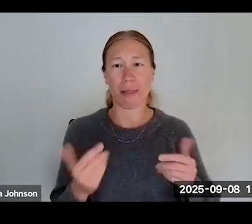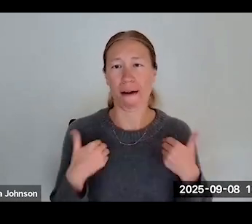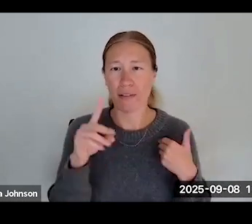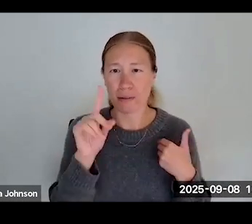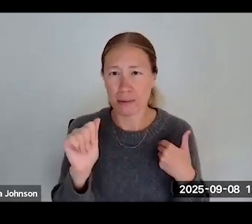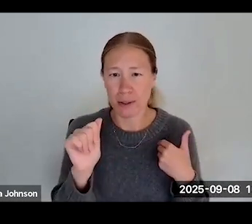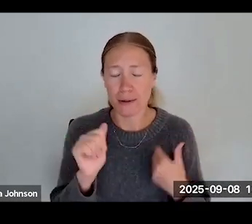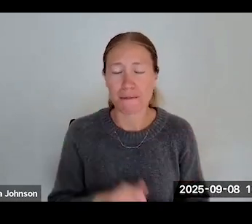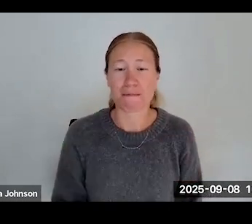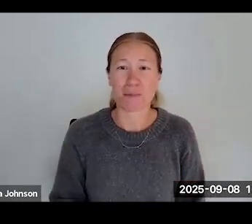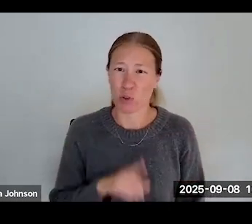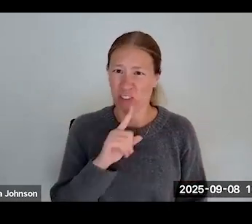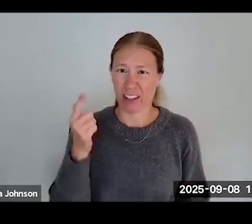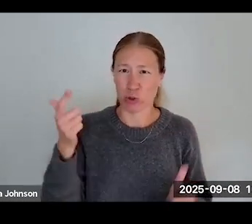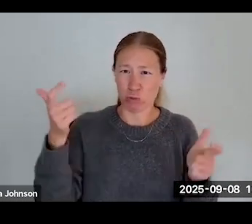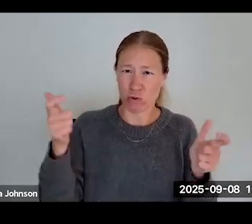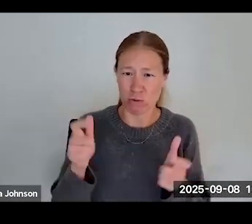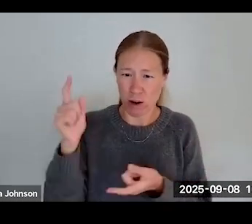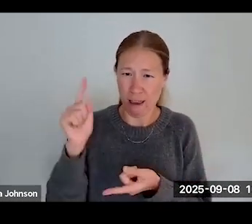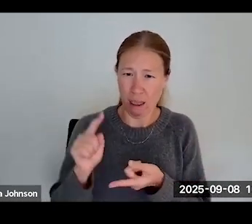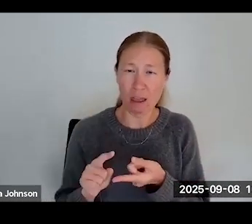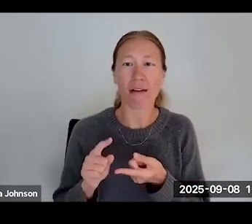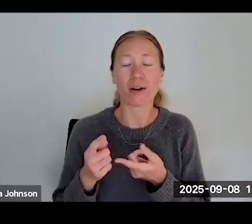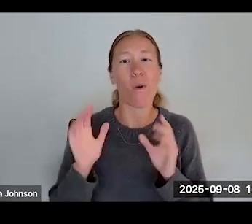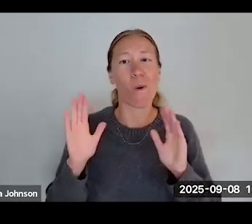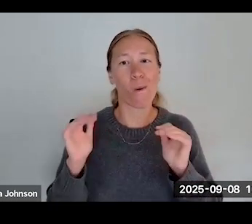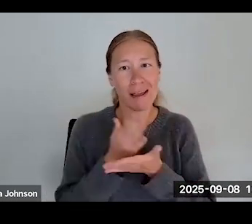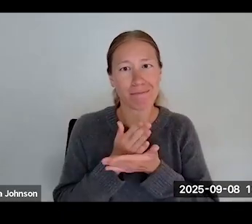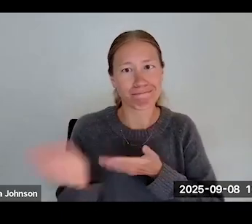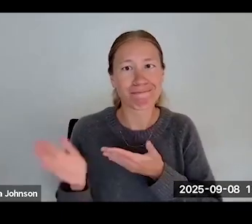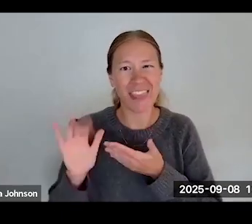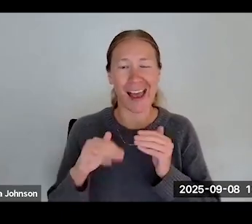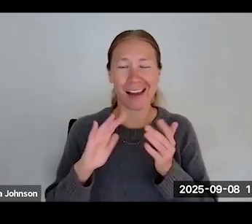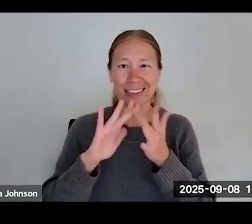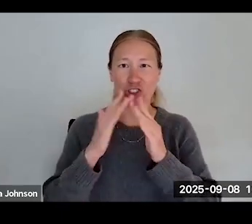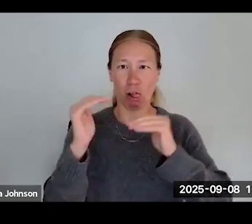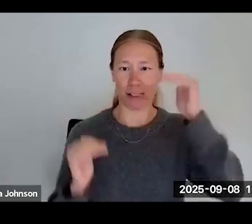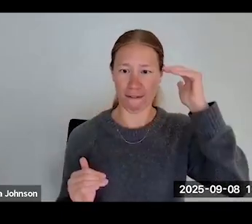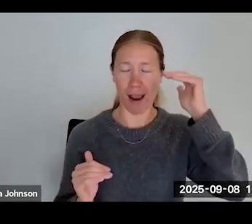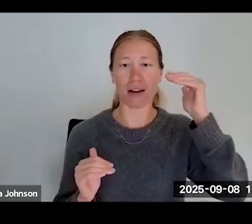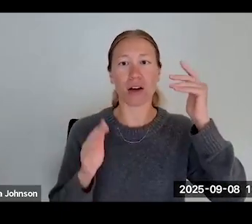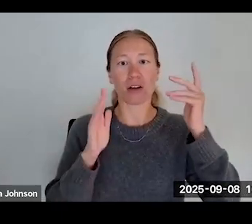To narrow and eventually eliminate this digital divide, it will take all of us working together. As leaders invest,